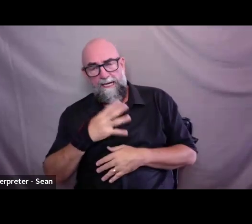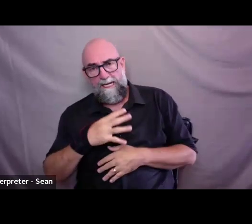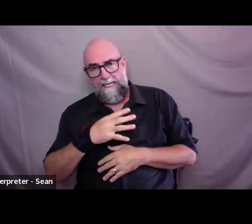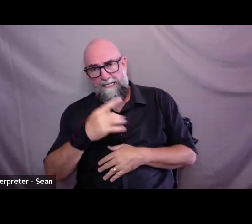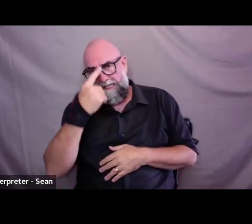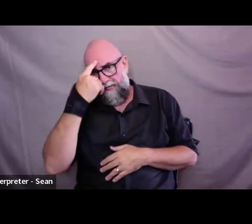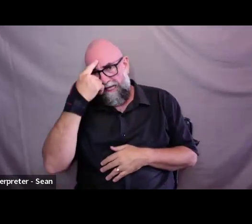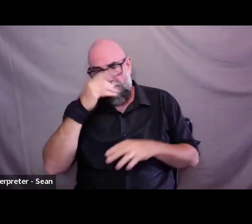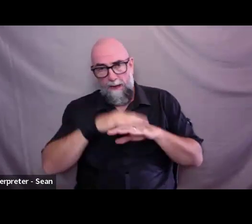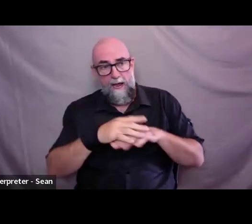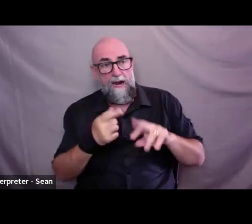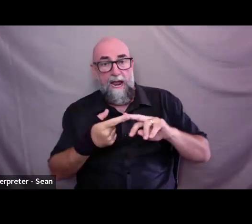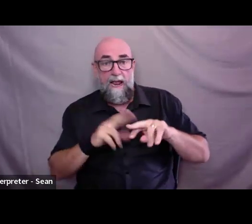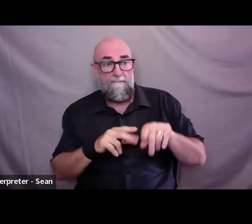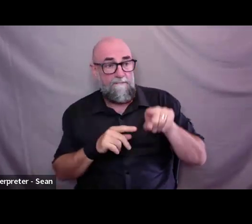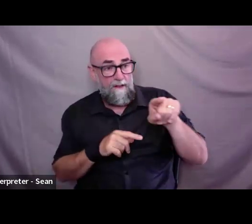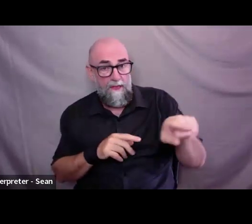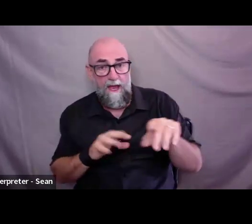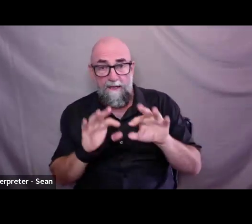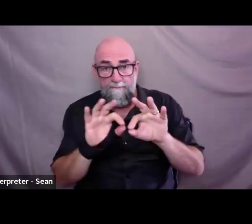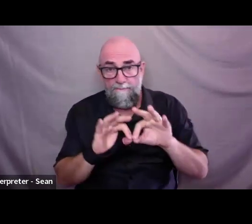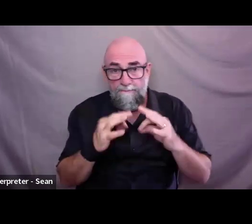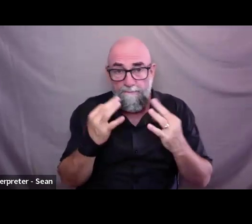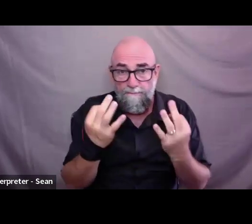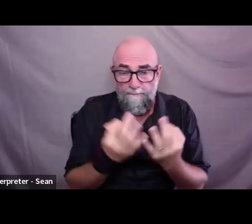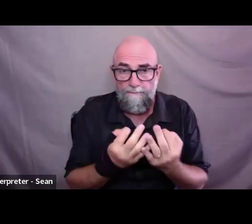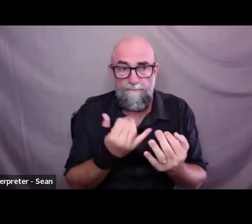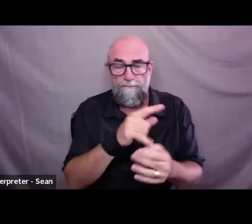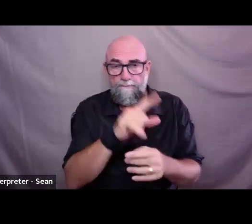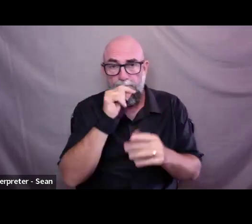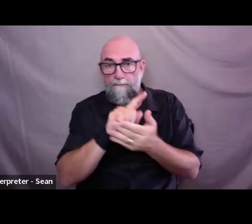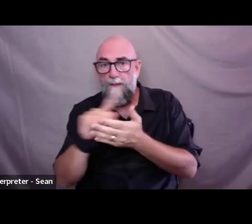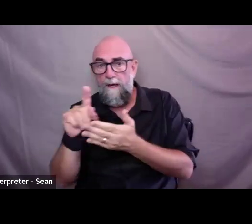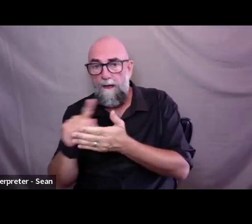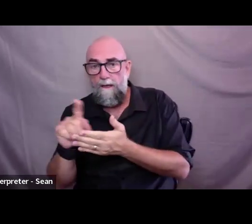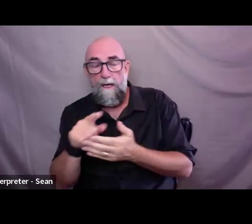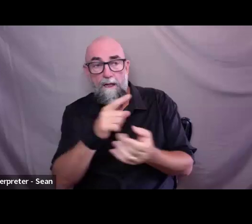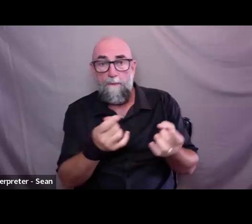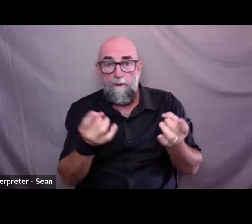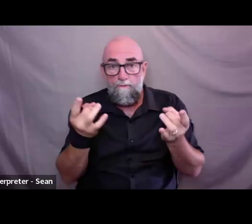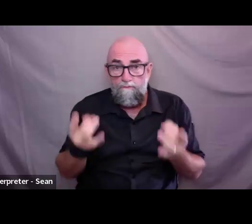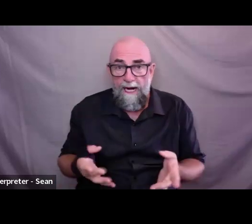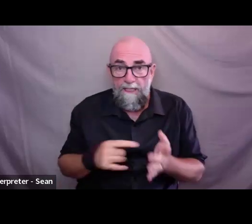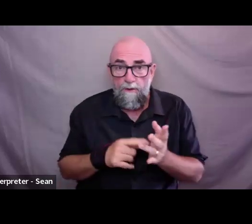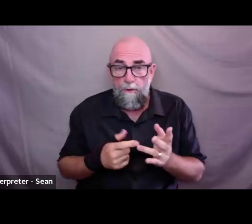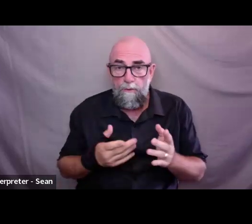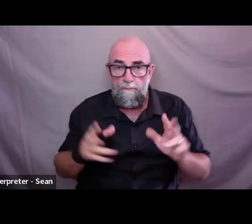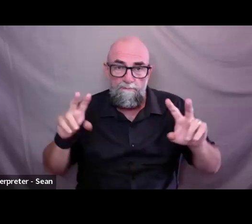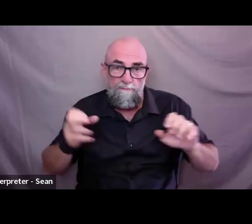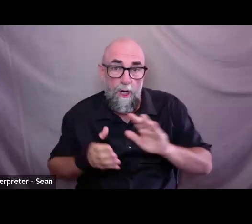go, in this case, back to the spectrum of attitudes and behaviour? What is important is that each of our